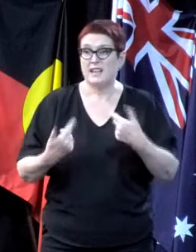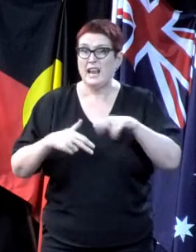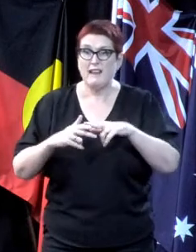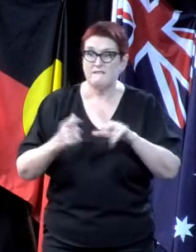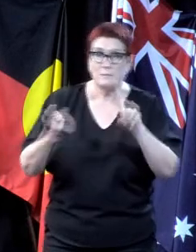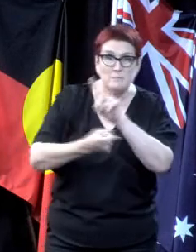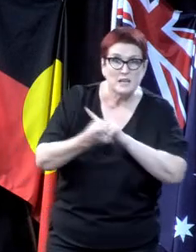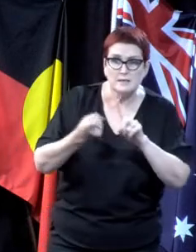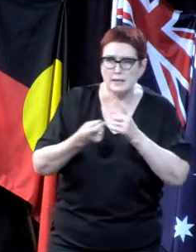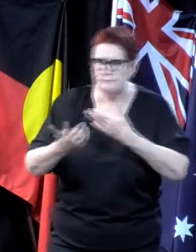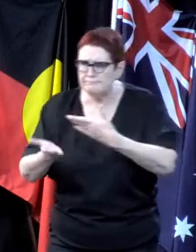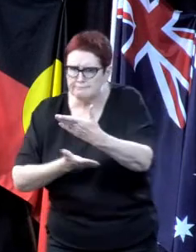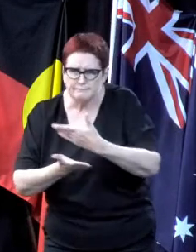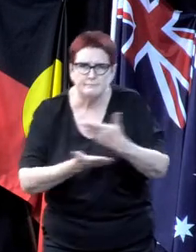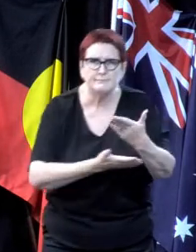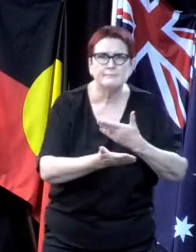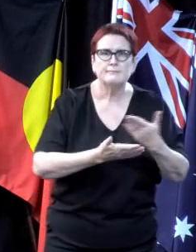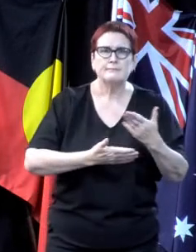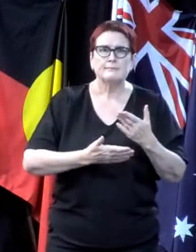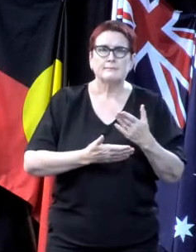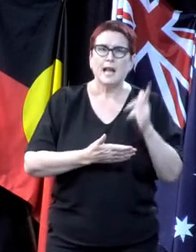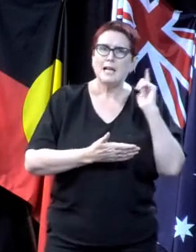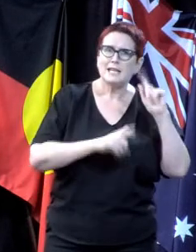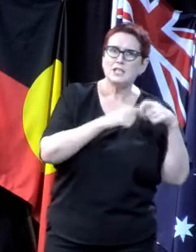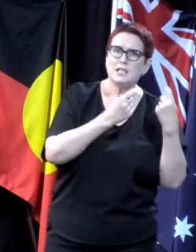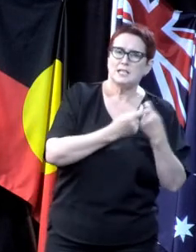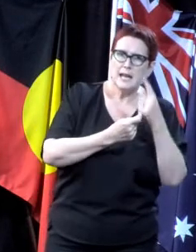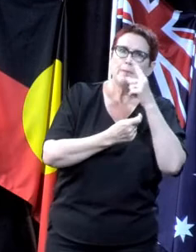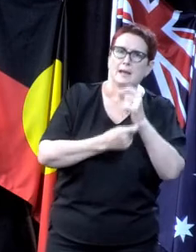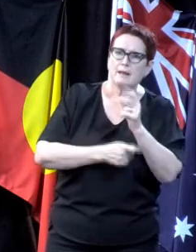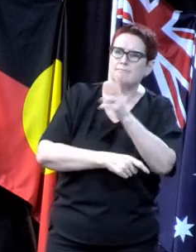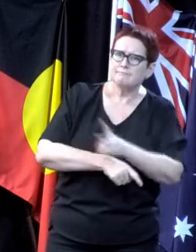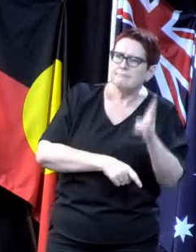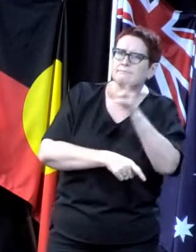and the teams at school can reinforce the possibility of high expectations and